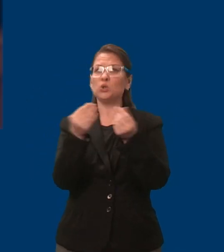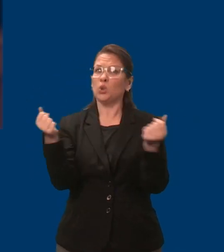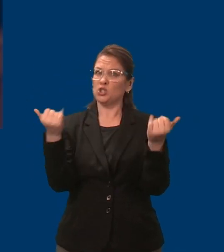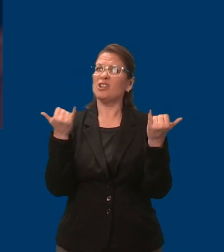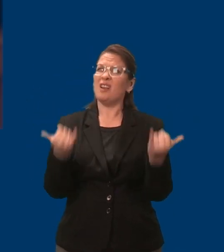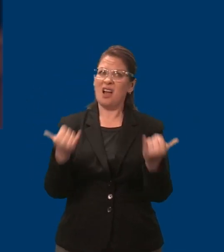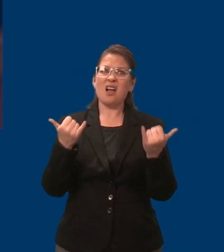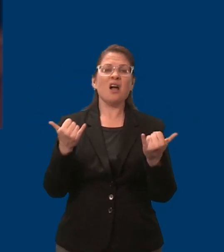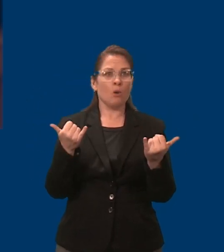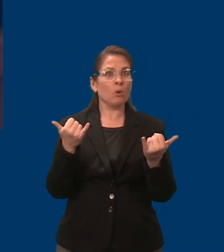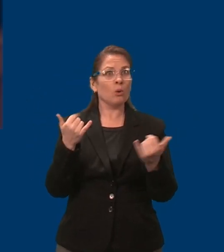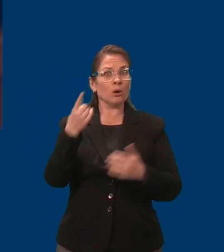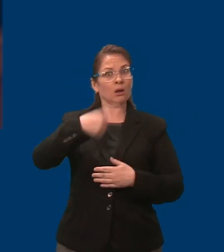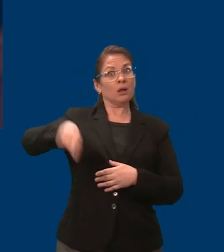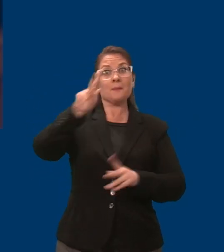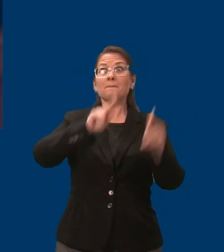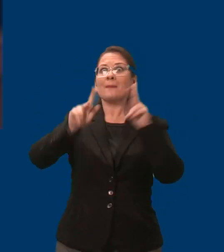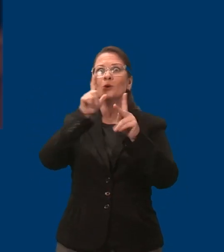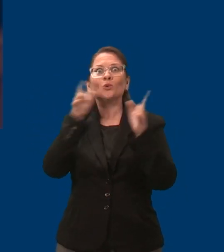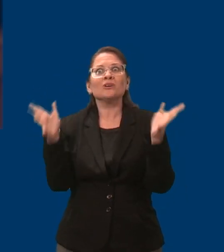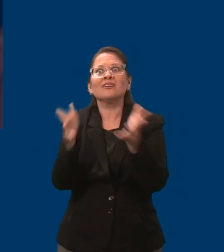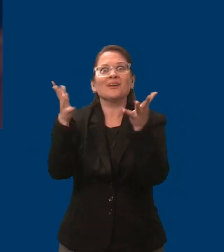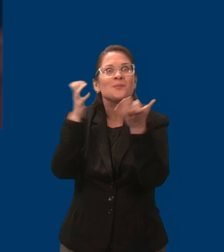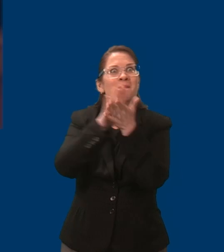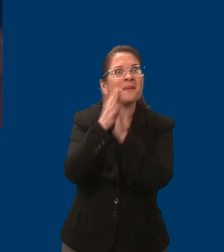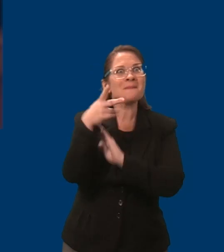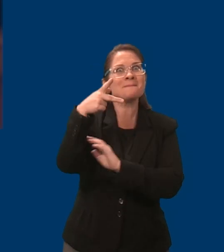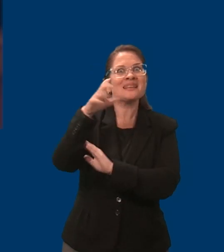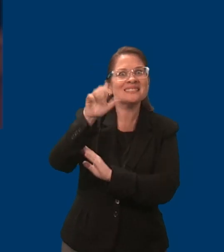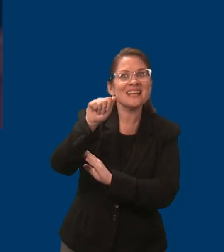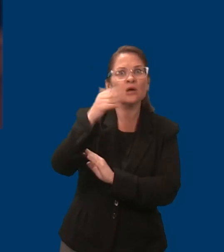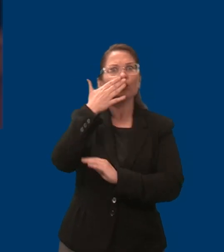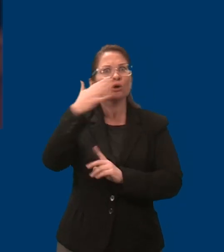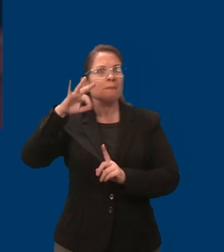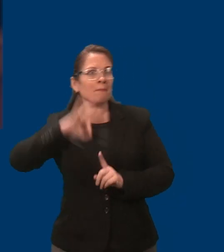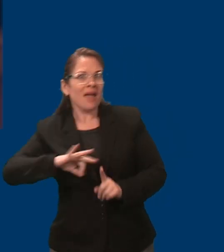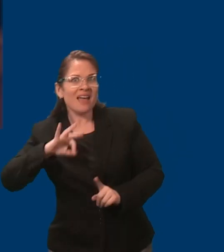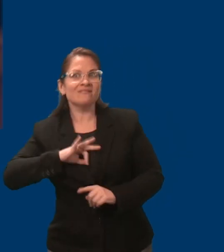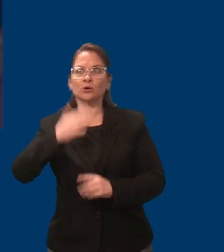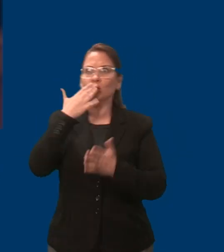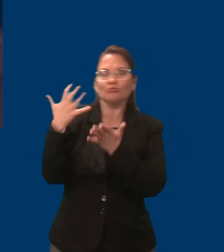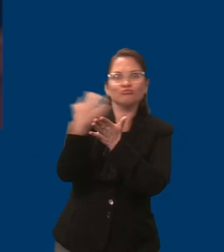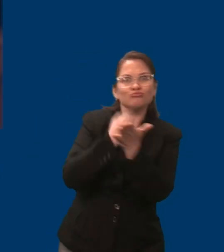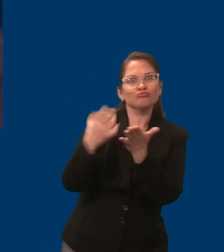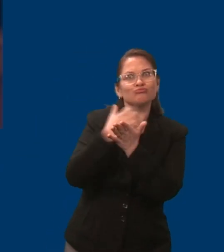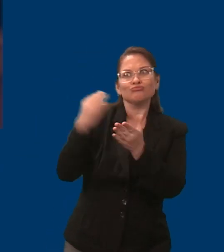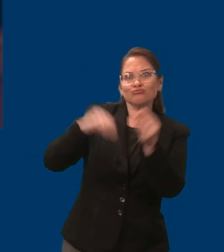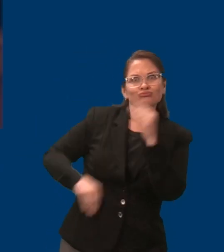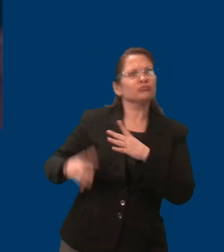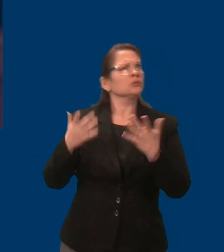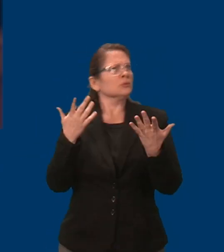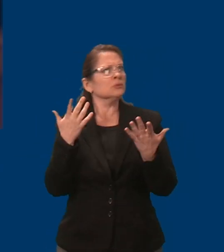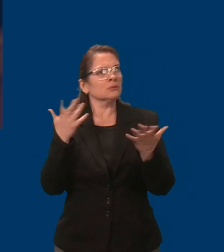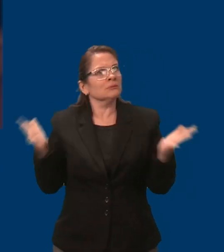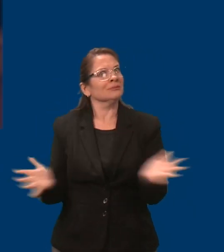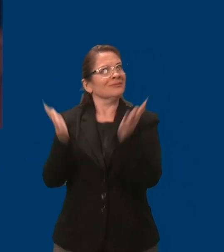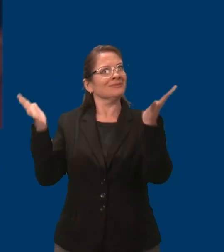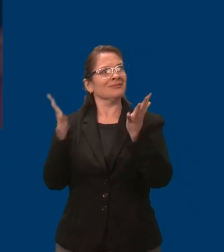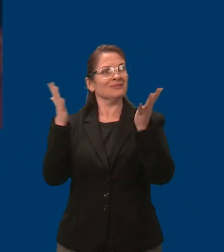with sustainable wages and benefits to attract quality, reliable home care workers. Thank you.